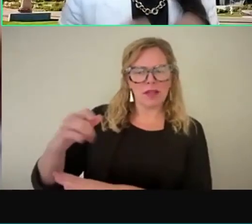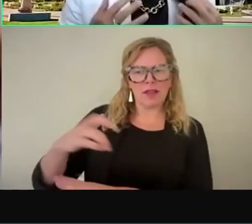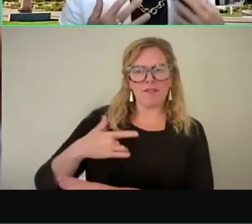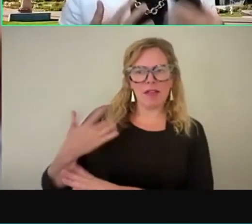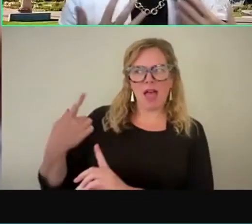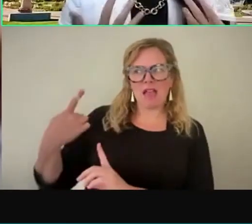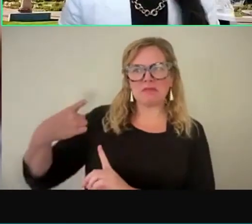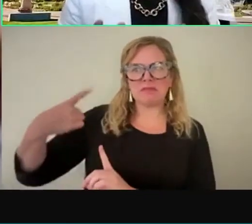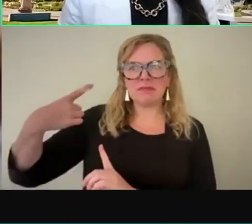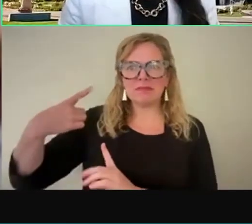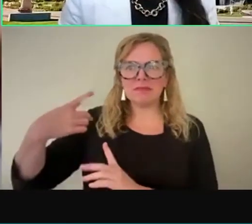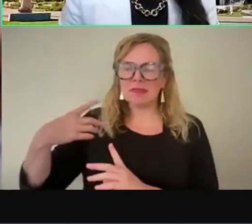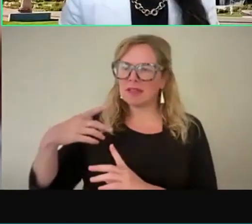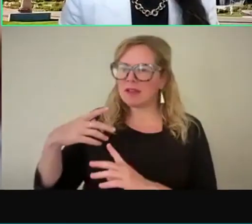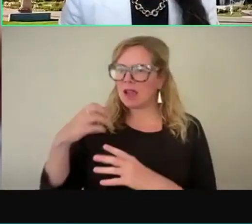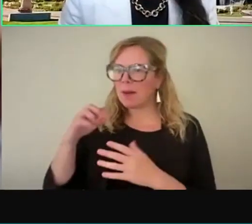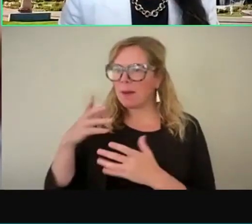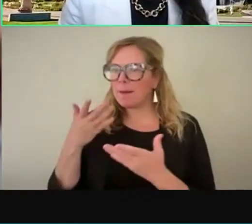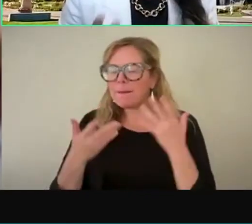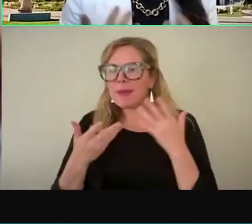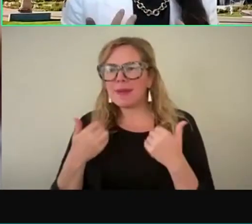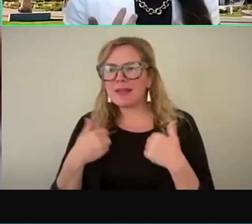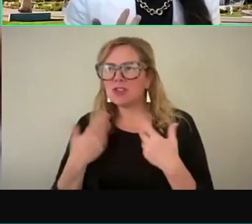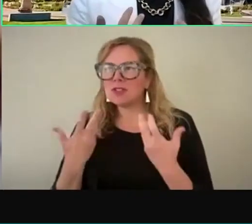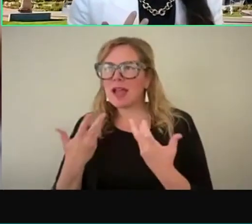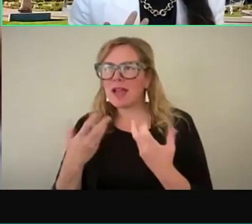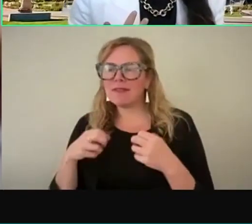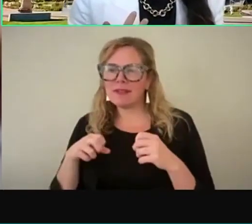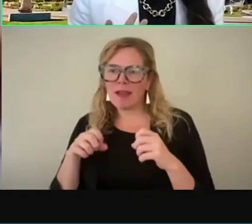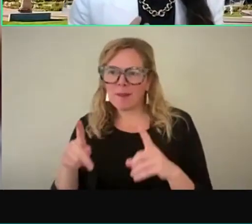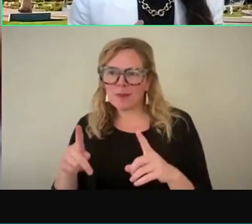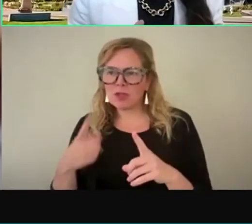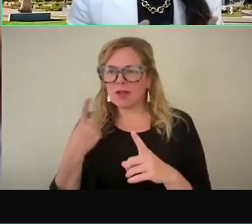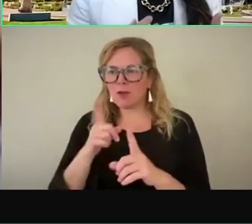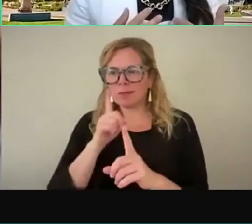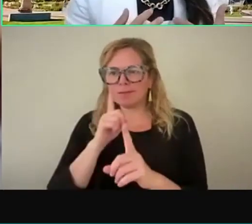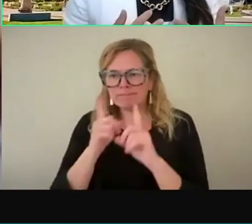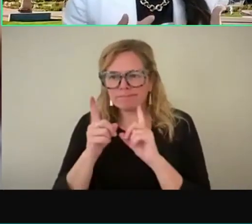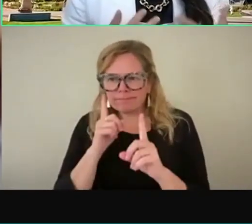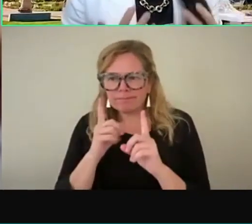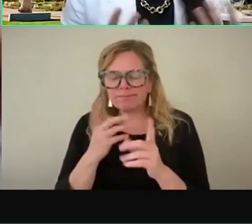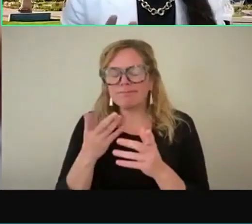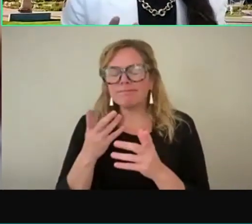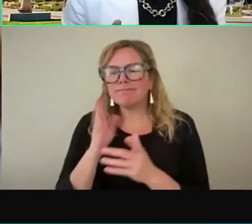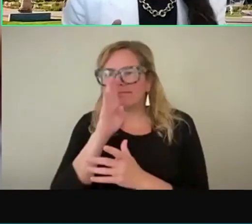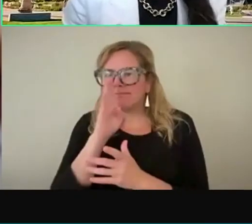or just allowing the opportunity for myself and my patients and family members who are